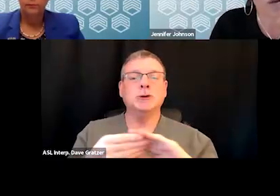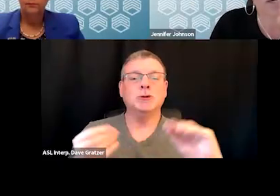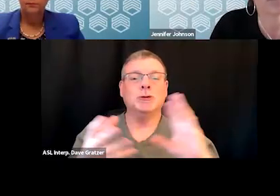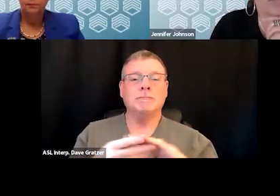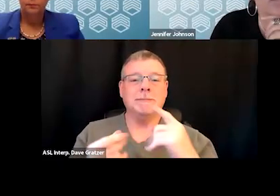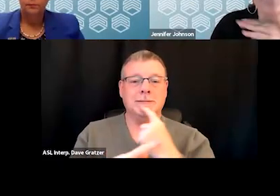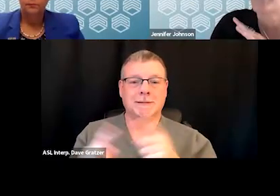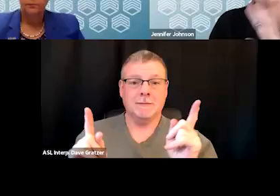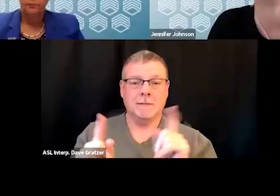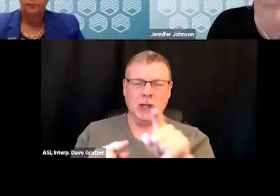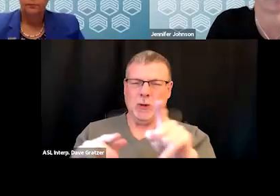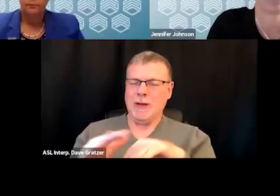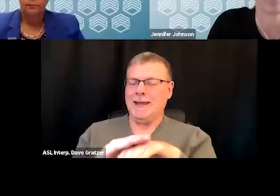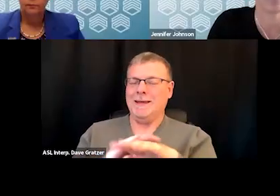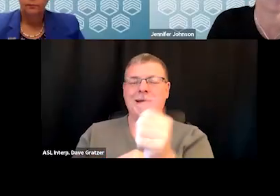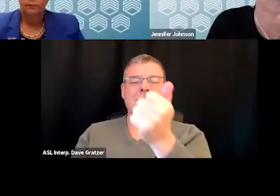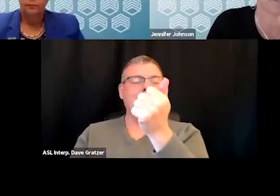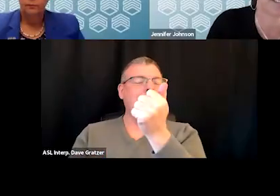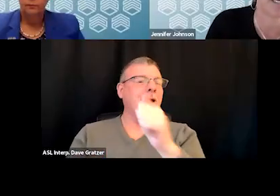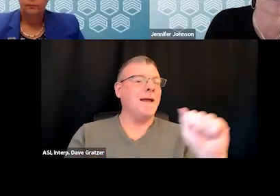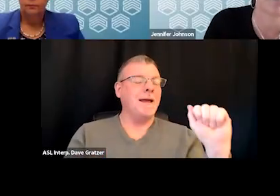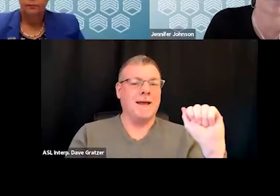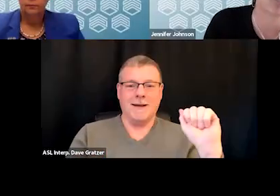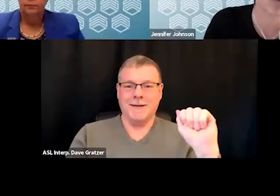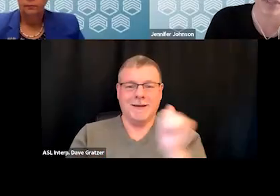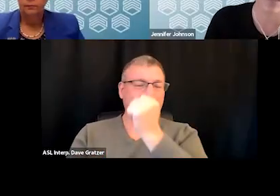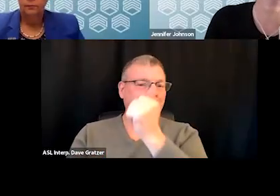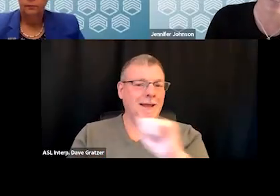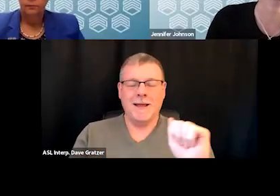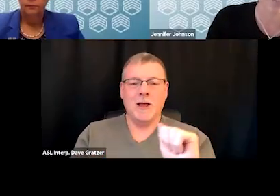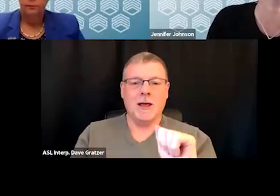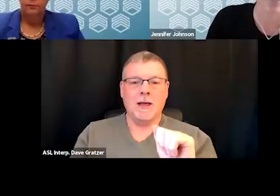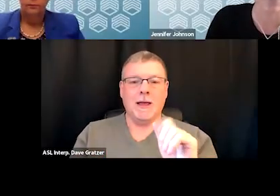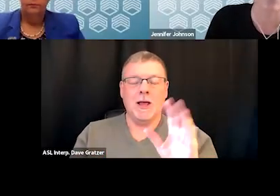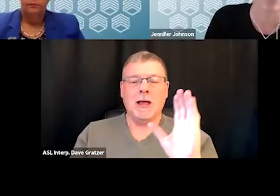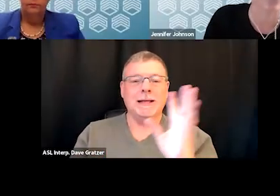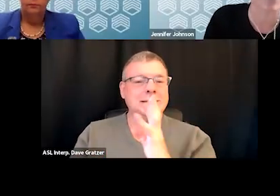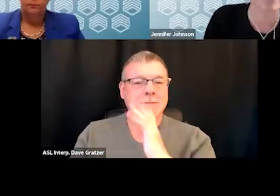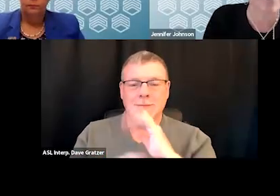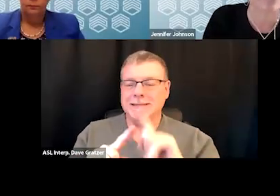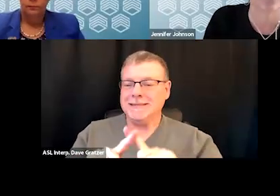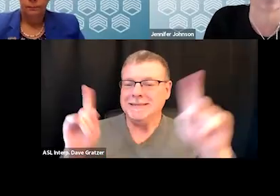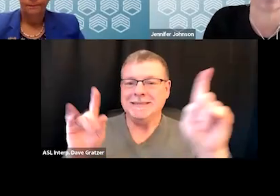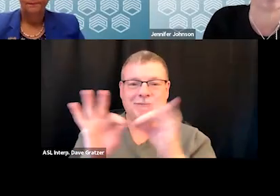When you walk into a courtroom, anybody, we are speaking a totally different language. It's numbers. It's Latin words.